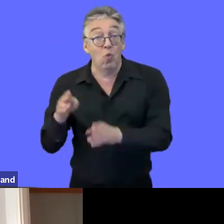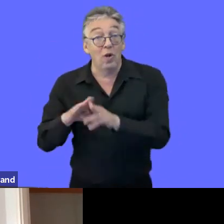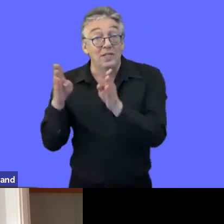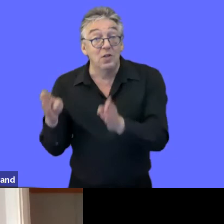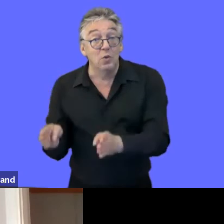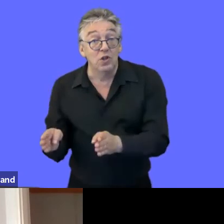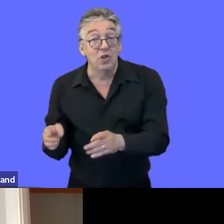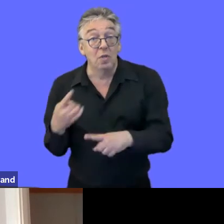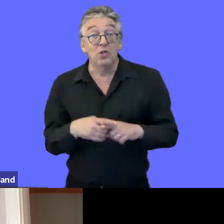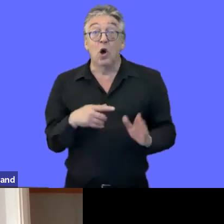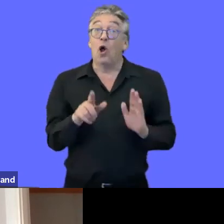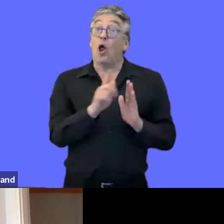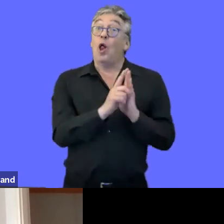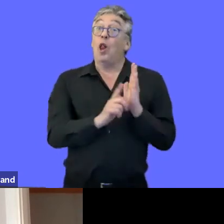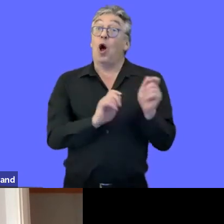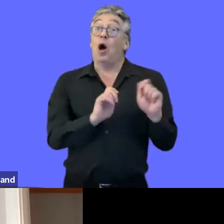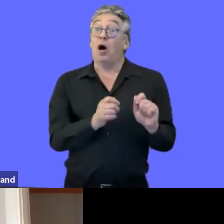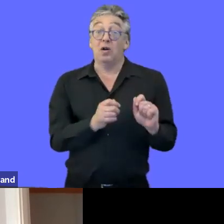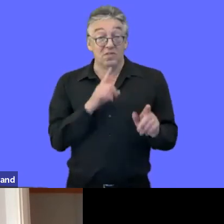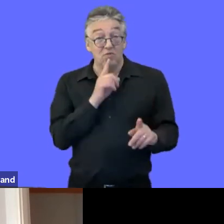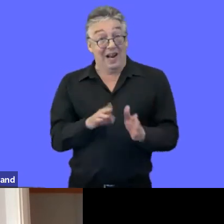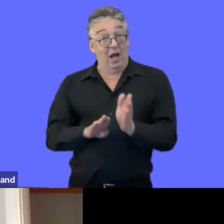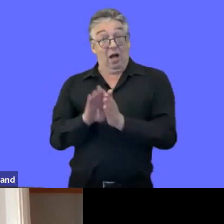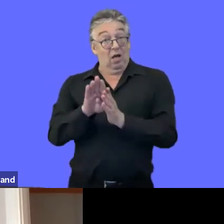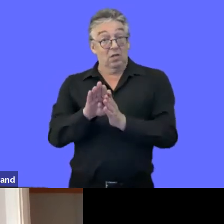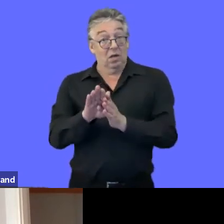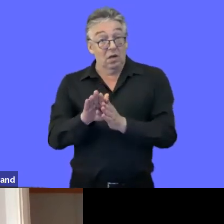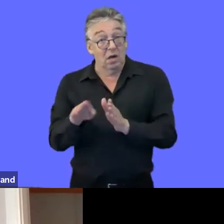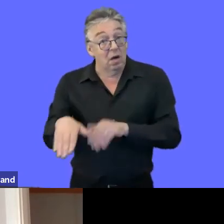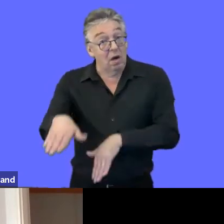on guardianships were steps backwards rather than progressively forwards.